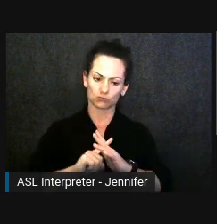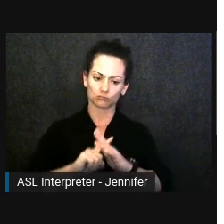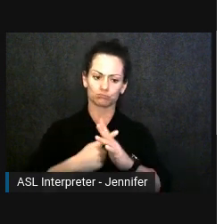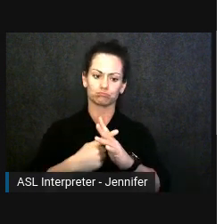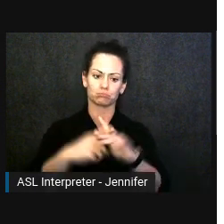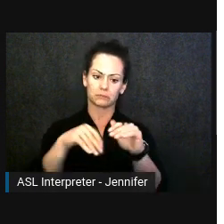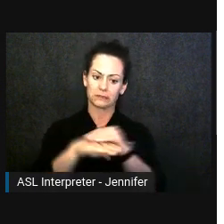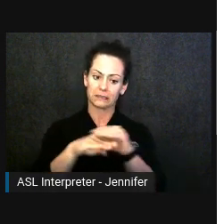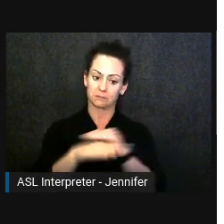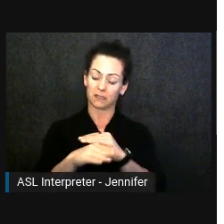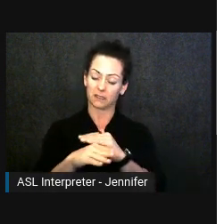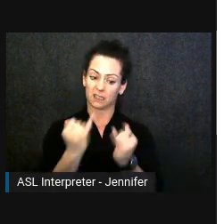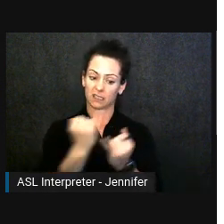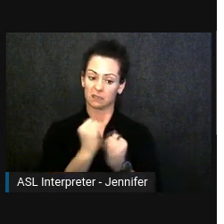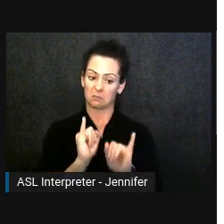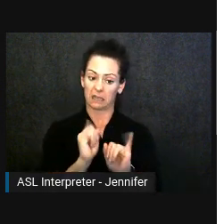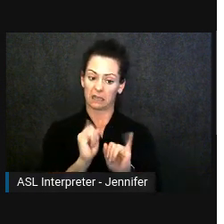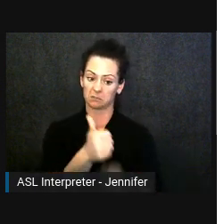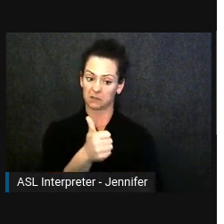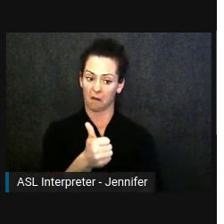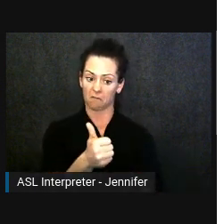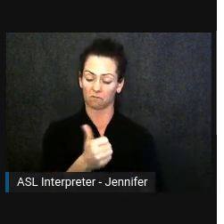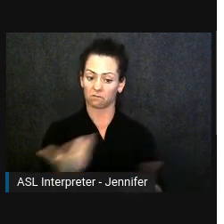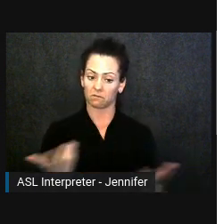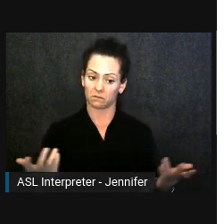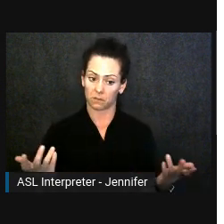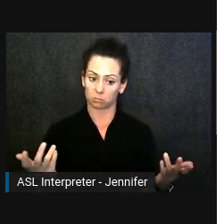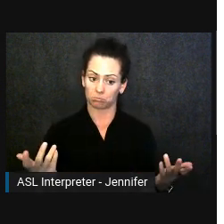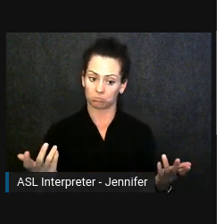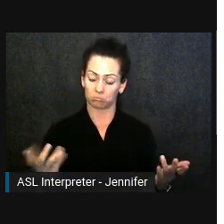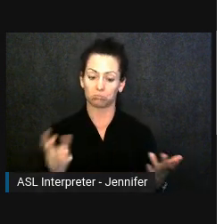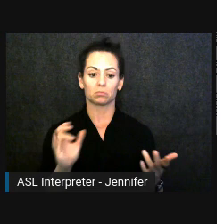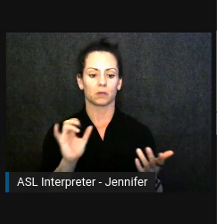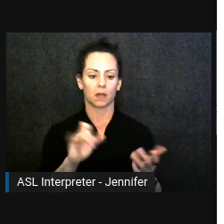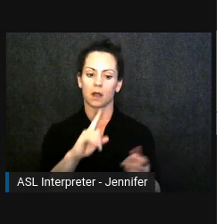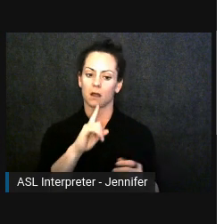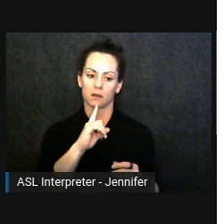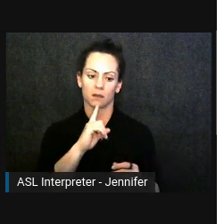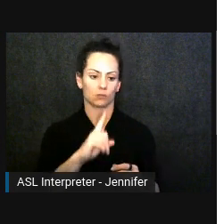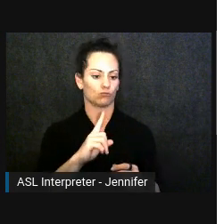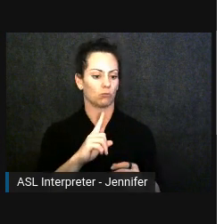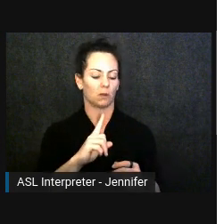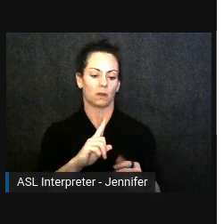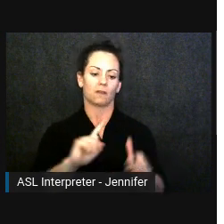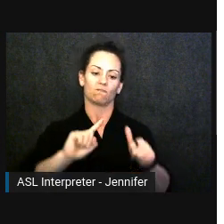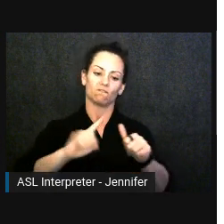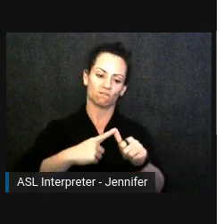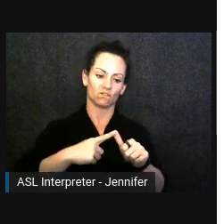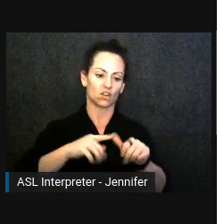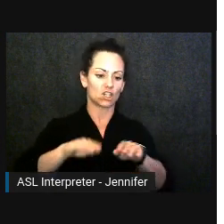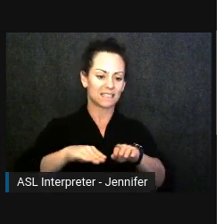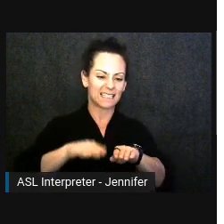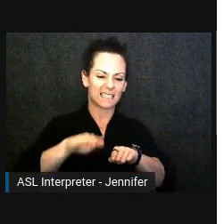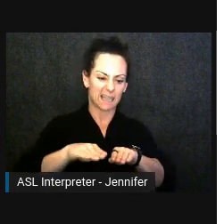That's usually a first step for a lot of projects in development. You're going to try things out on your own and see what best practices are.